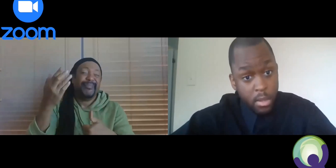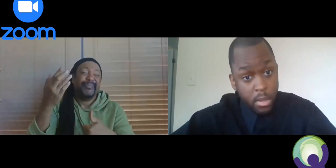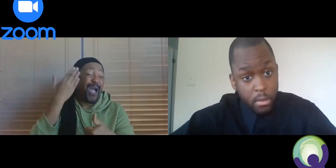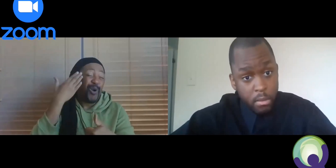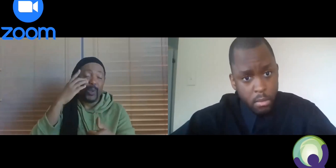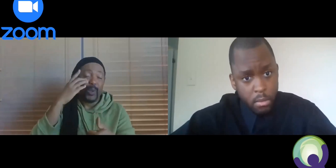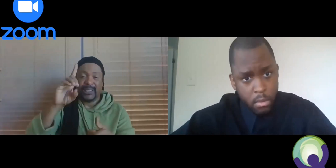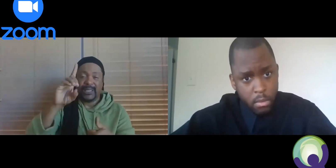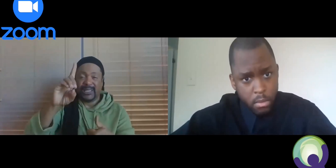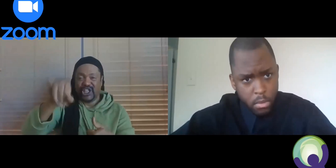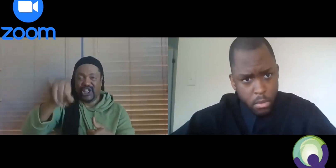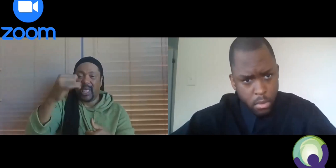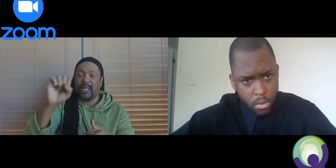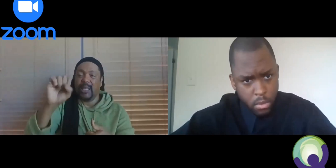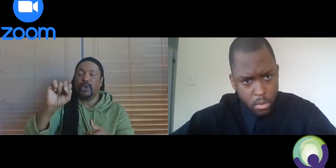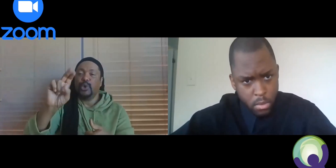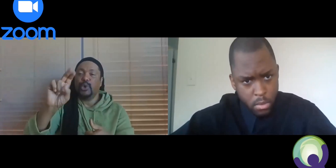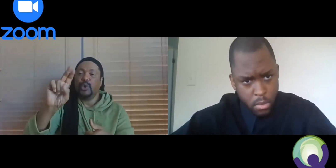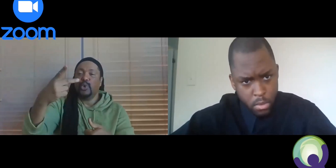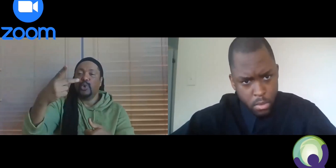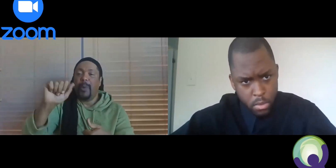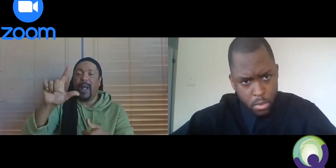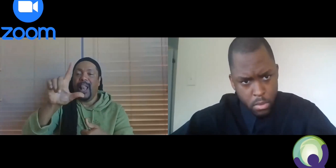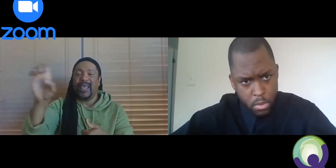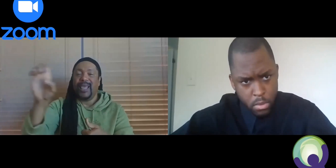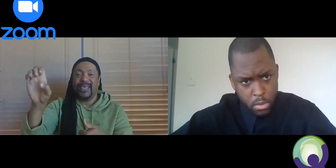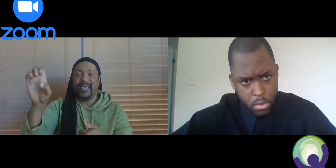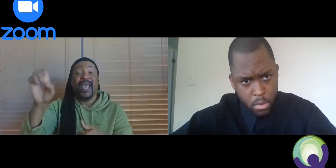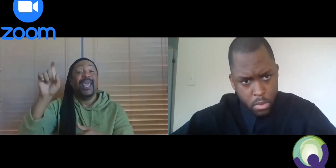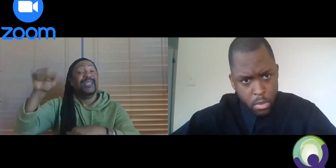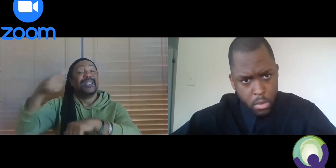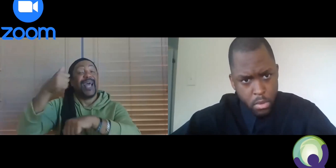I don’t know if you heard of Dj Supalee.